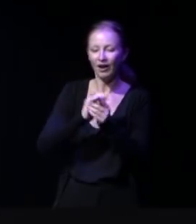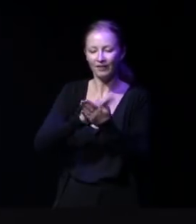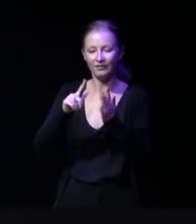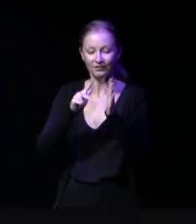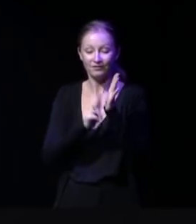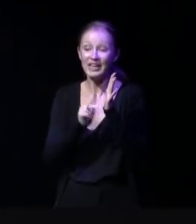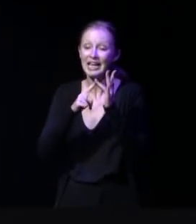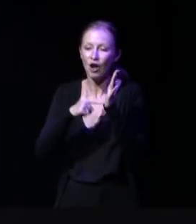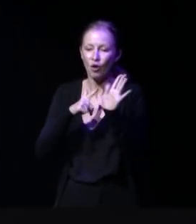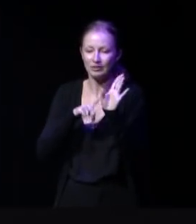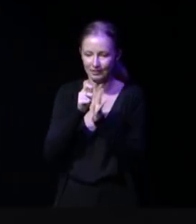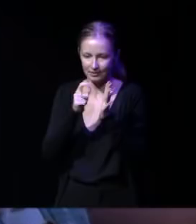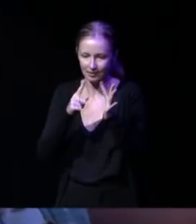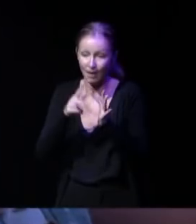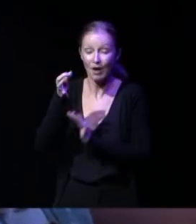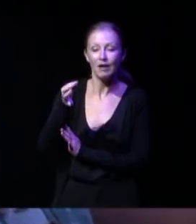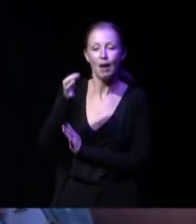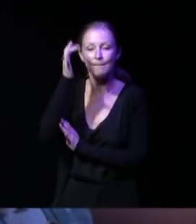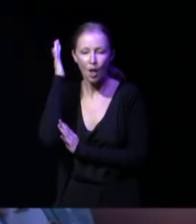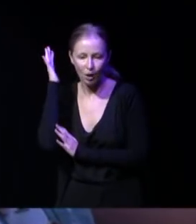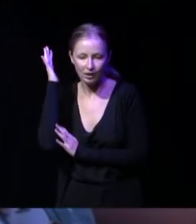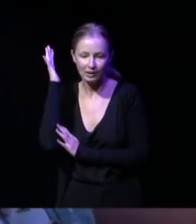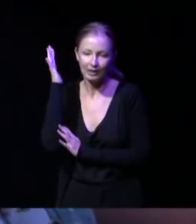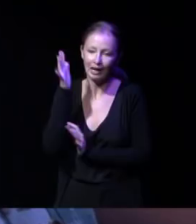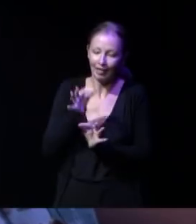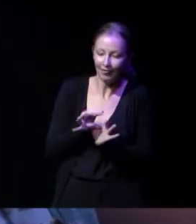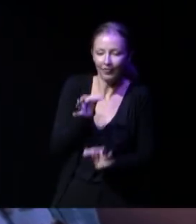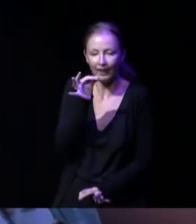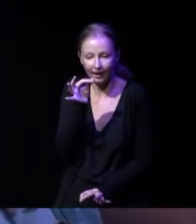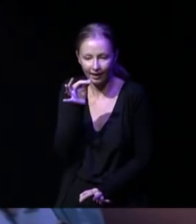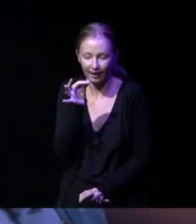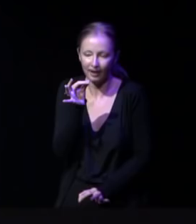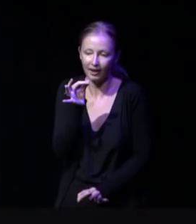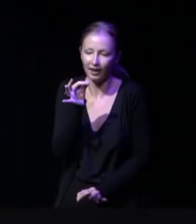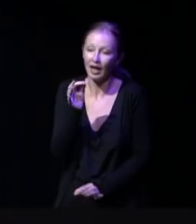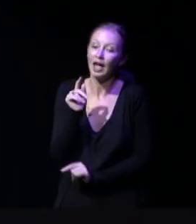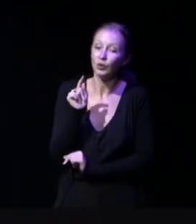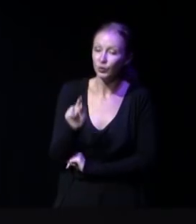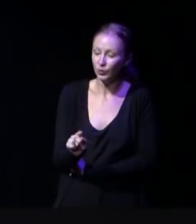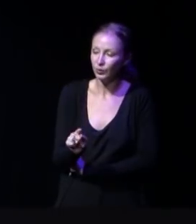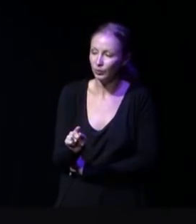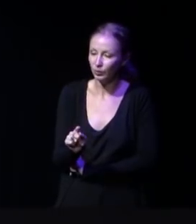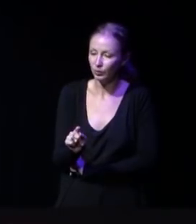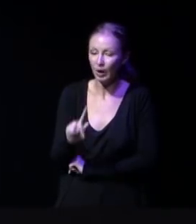you have the blonde, you know, thin, you know. You are, would be considered